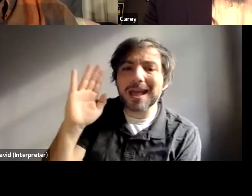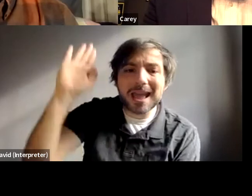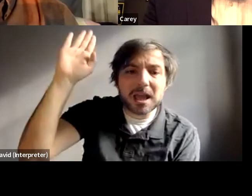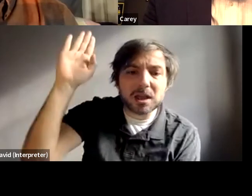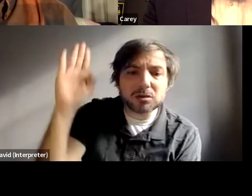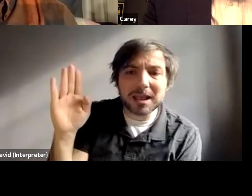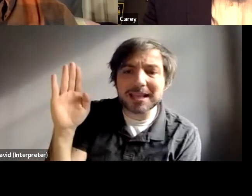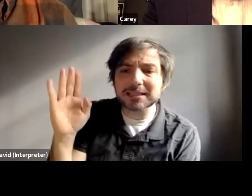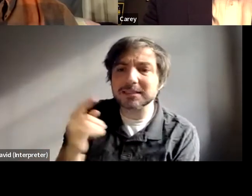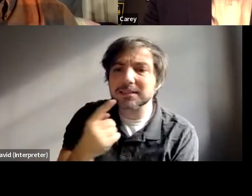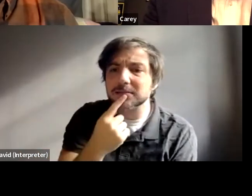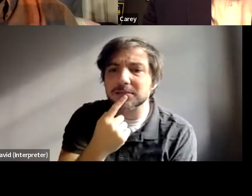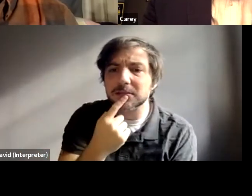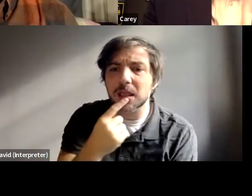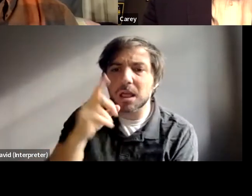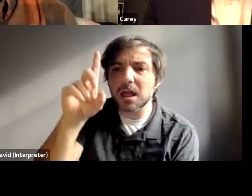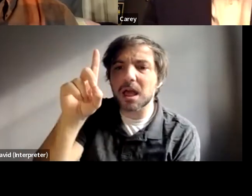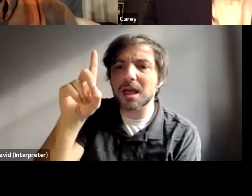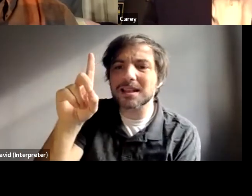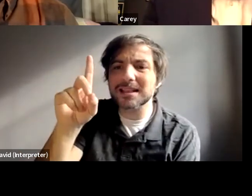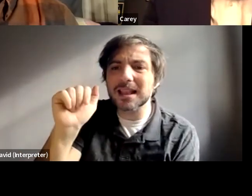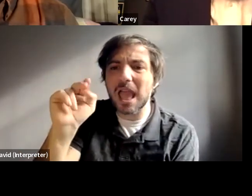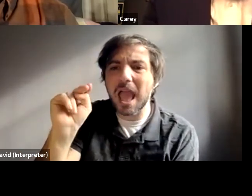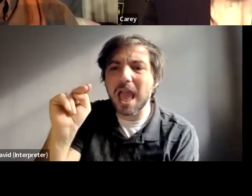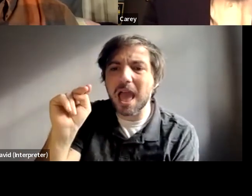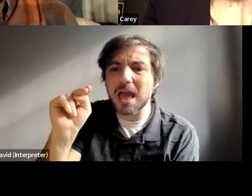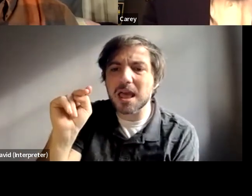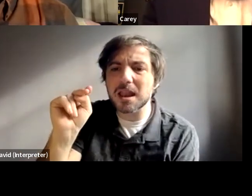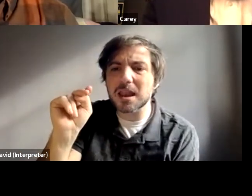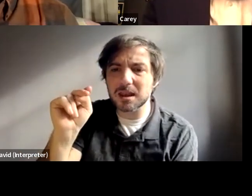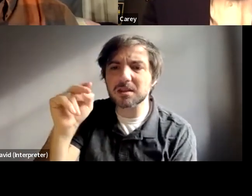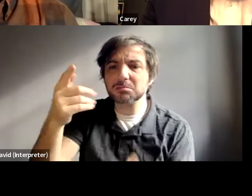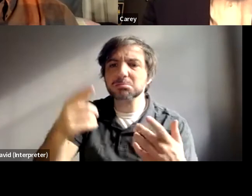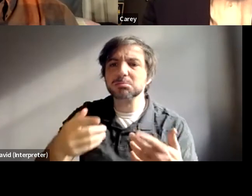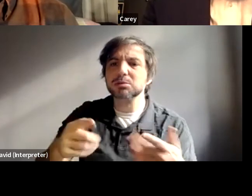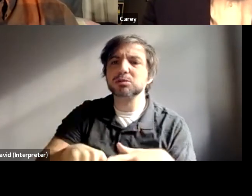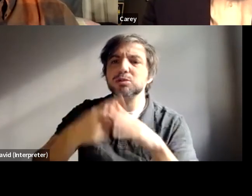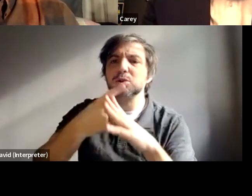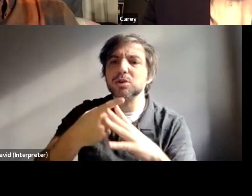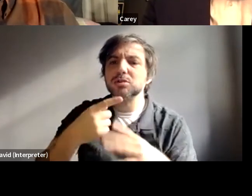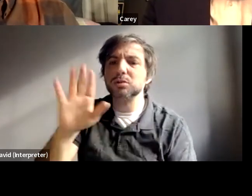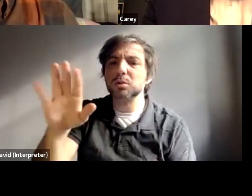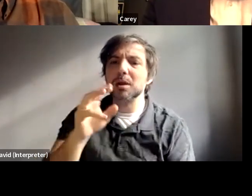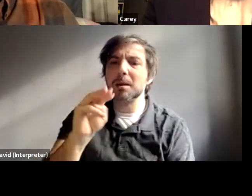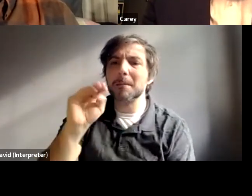Dan, you should be able to turn on your microphone now. >> Dan: Thank you very much. I was